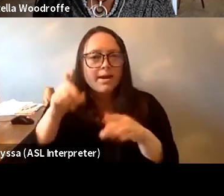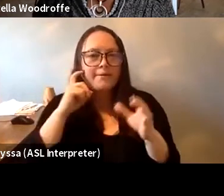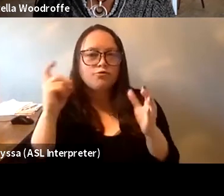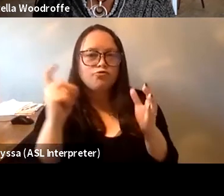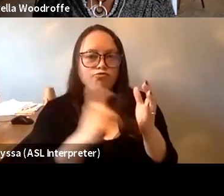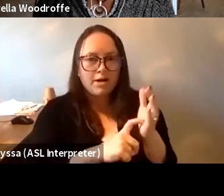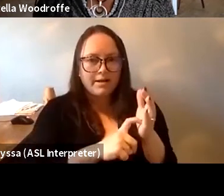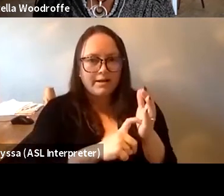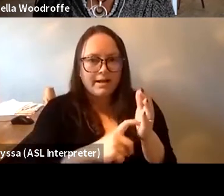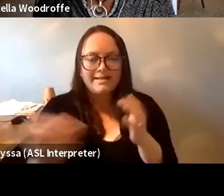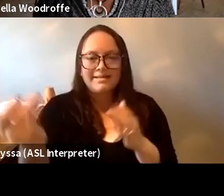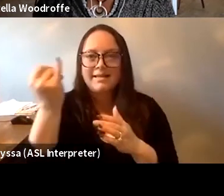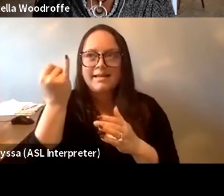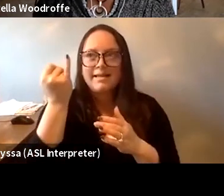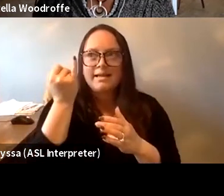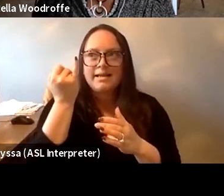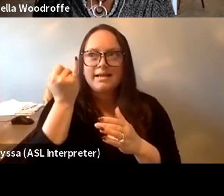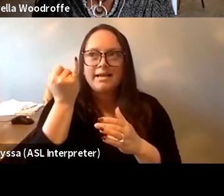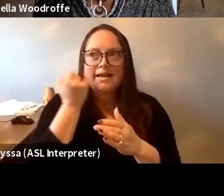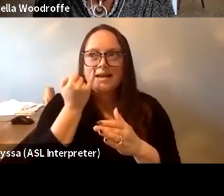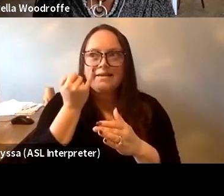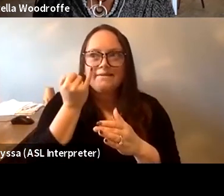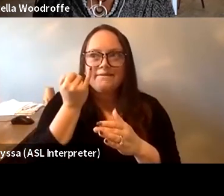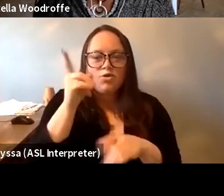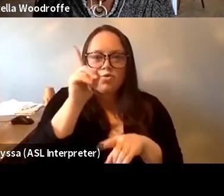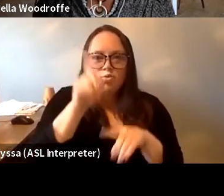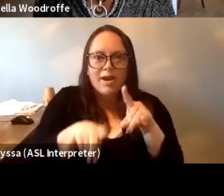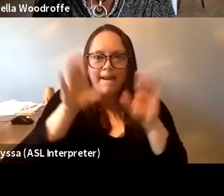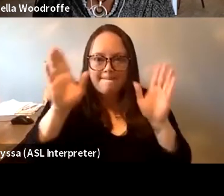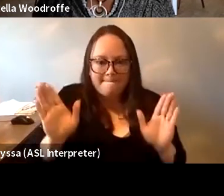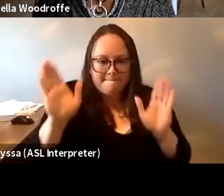box someone into whatever narrative that you may think,